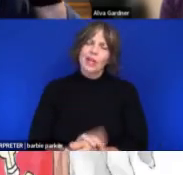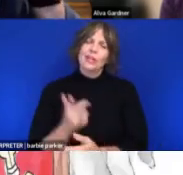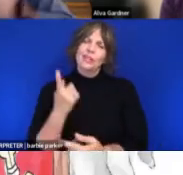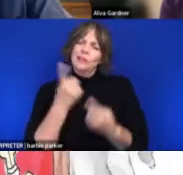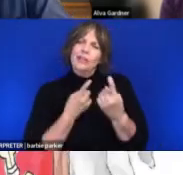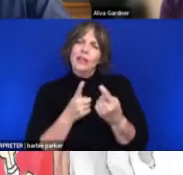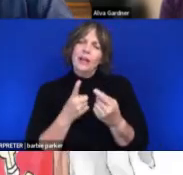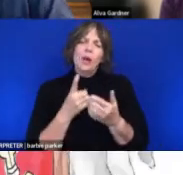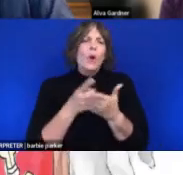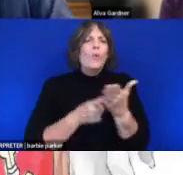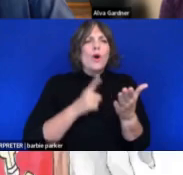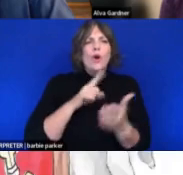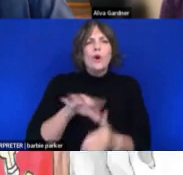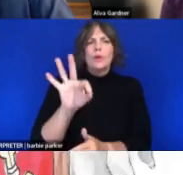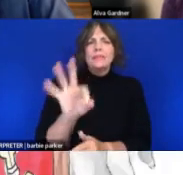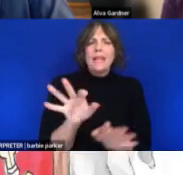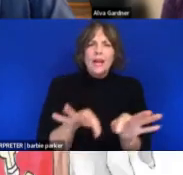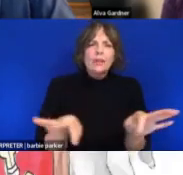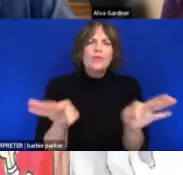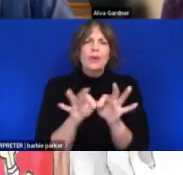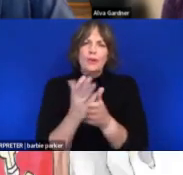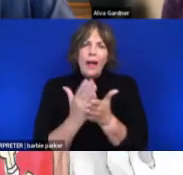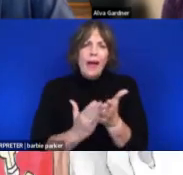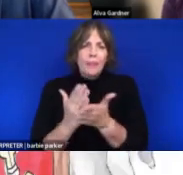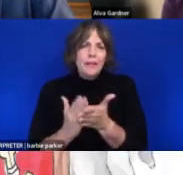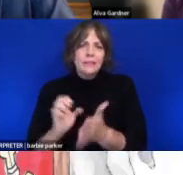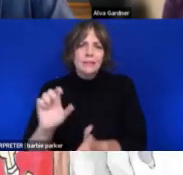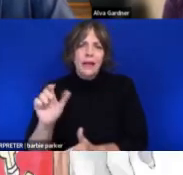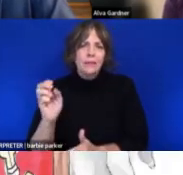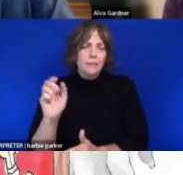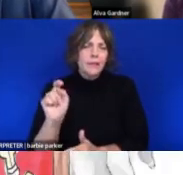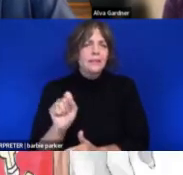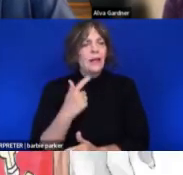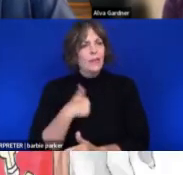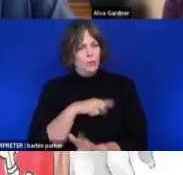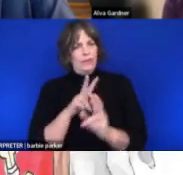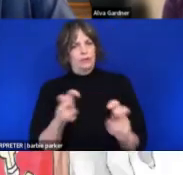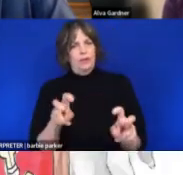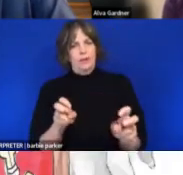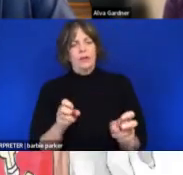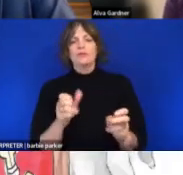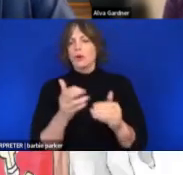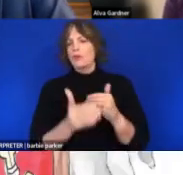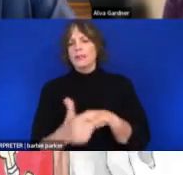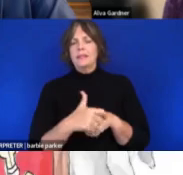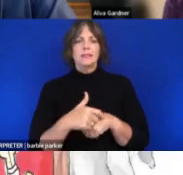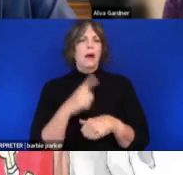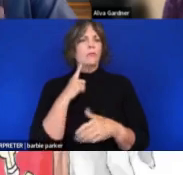that the system really needs to look at? And so I want to spend the rest of our time going through those elements very quickly, because we could spend